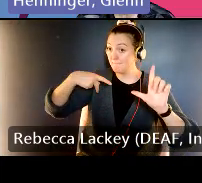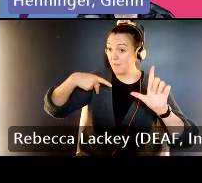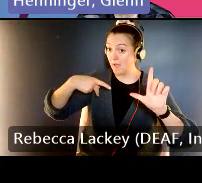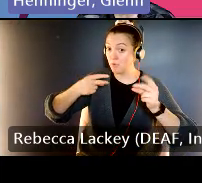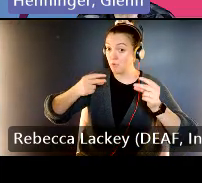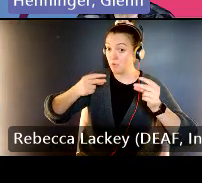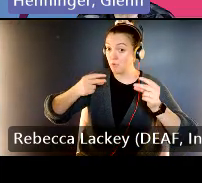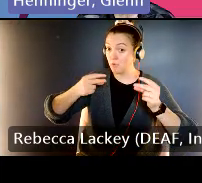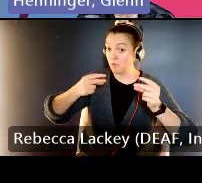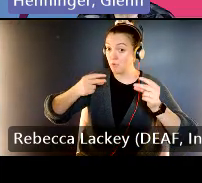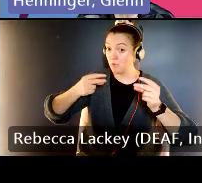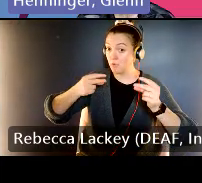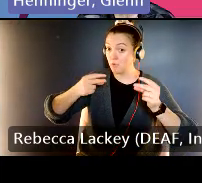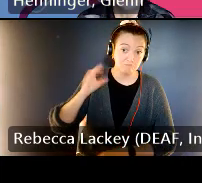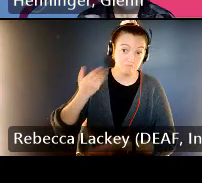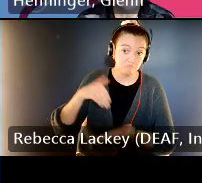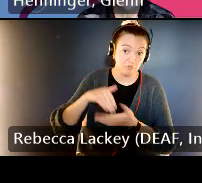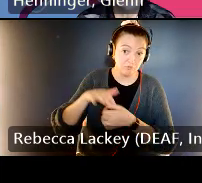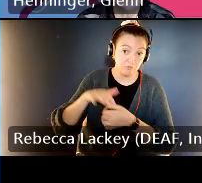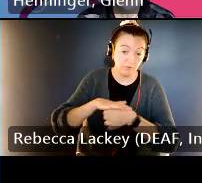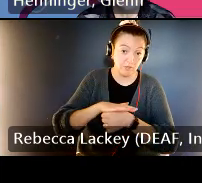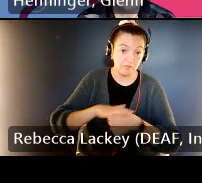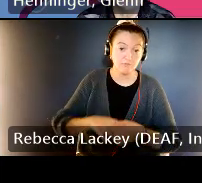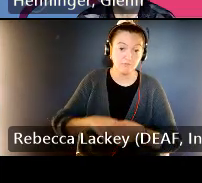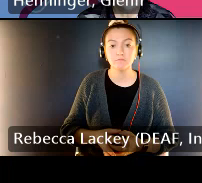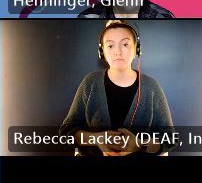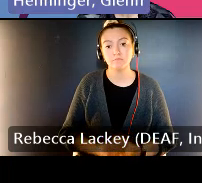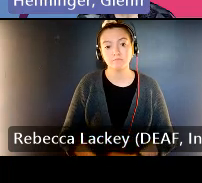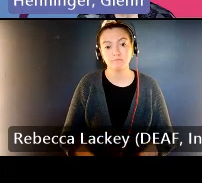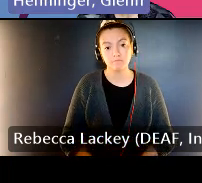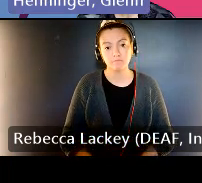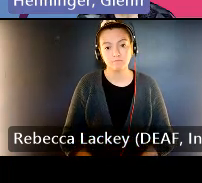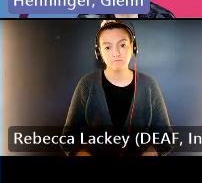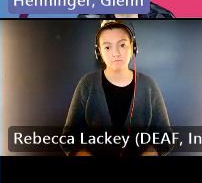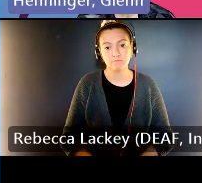I can do a quick rundown of the central area, zoom out a little bit.